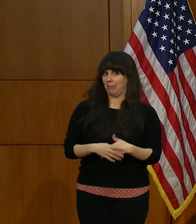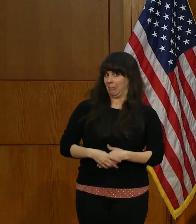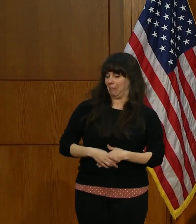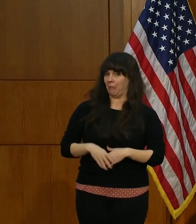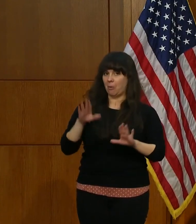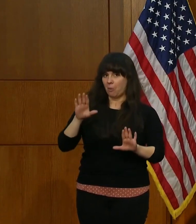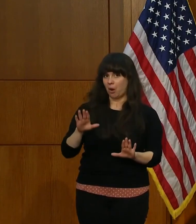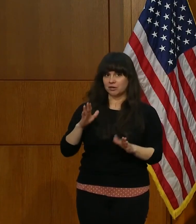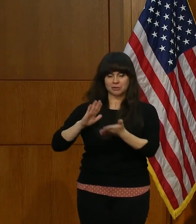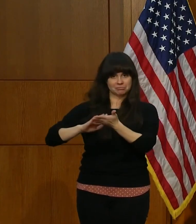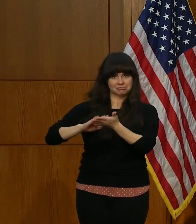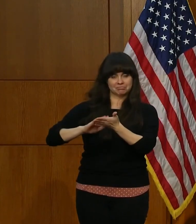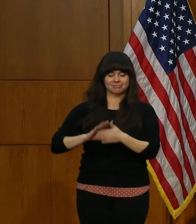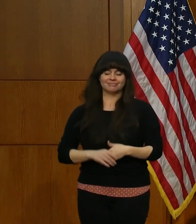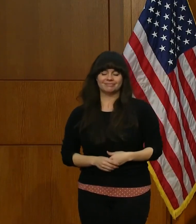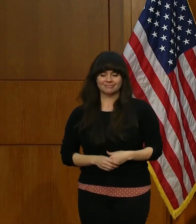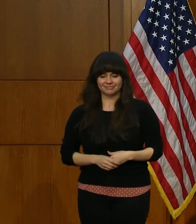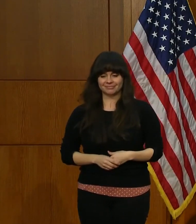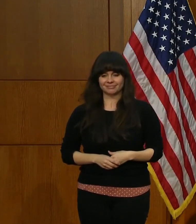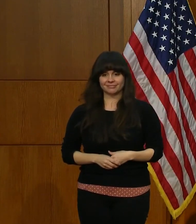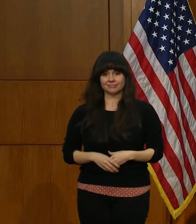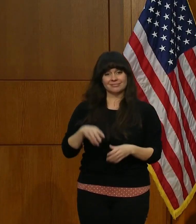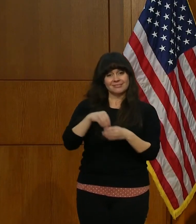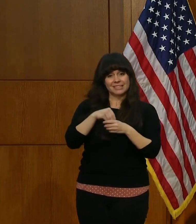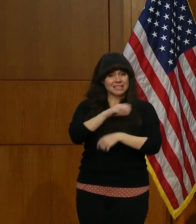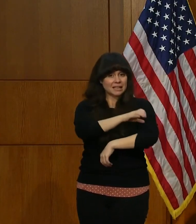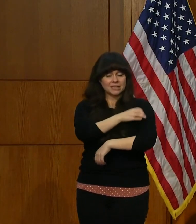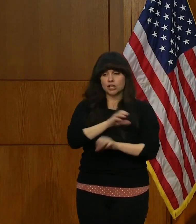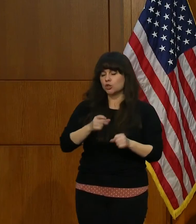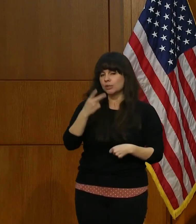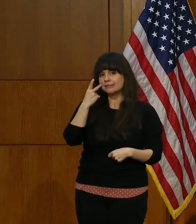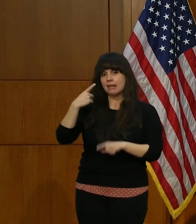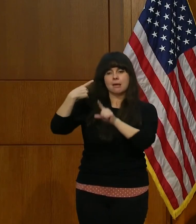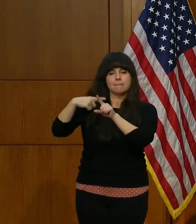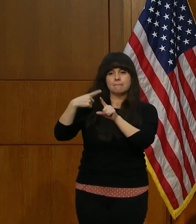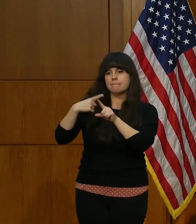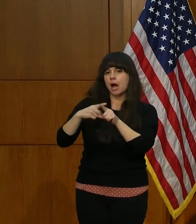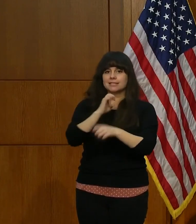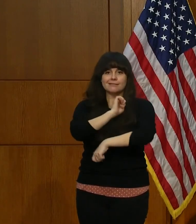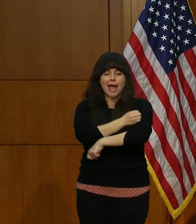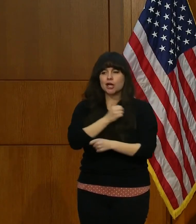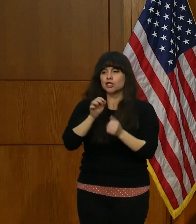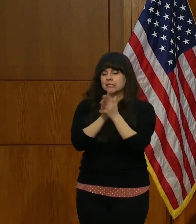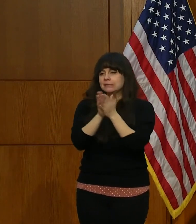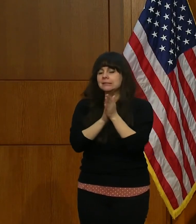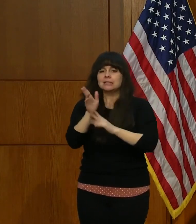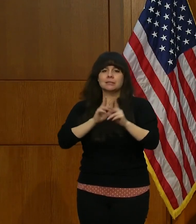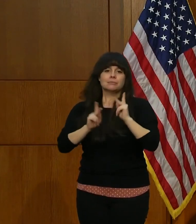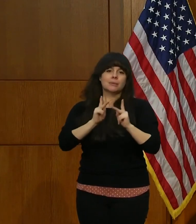DIFFICULT TO THINK OF A GREATER COMPLIMENT. INSIDE THE CLINIC.